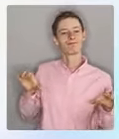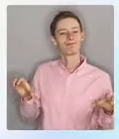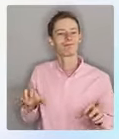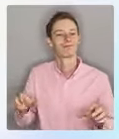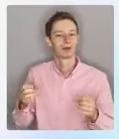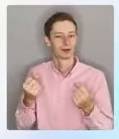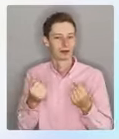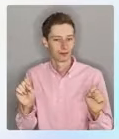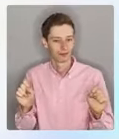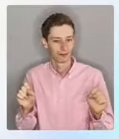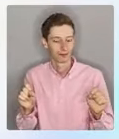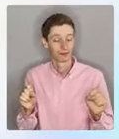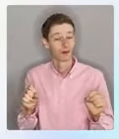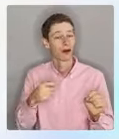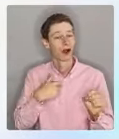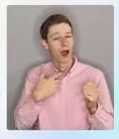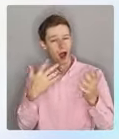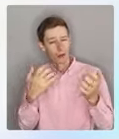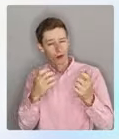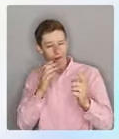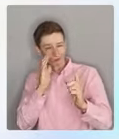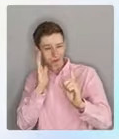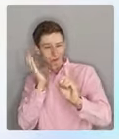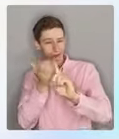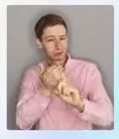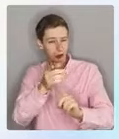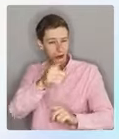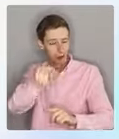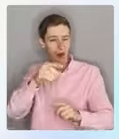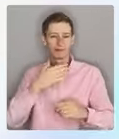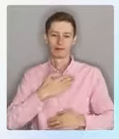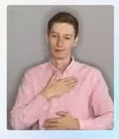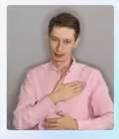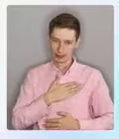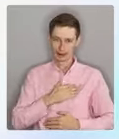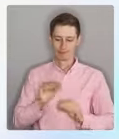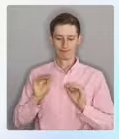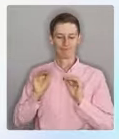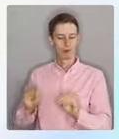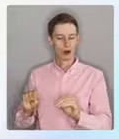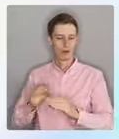In the end, our goal is to make users feel safe and be safe. So when all is said and done,